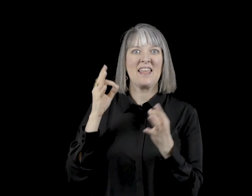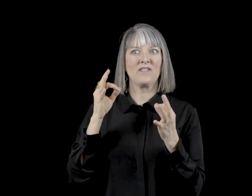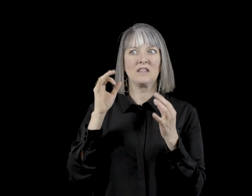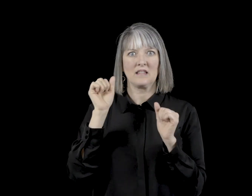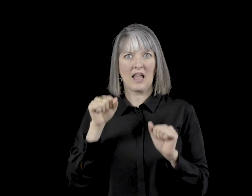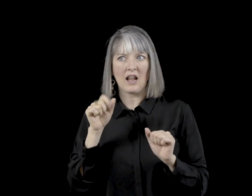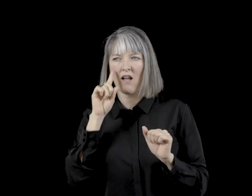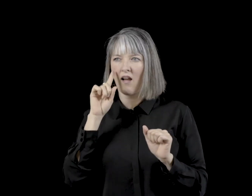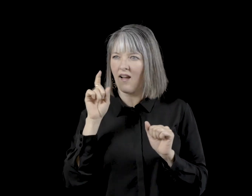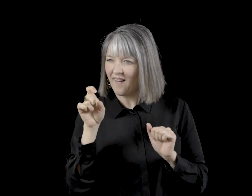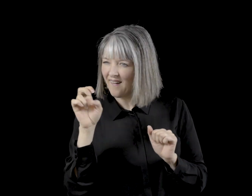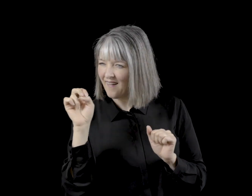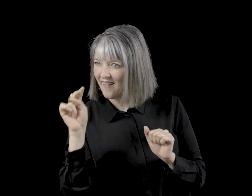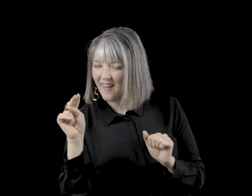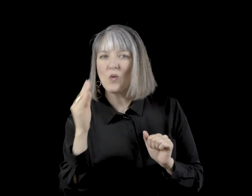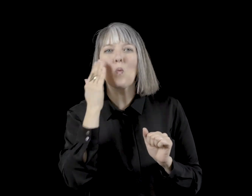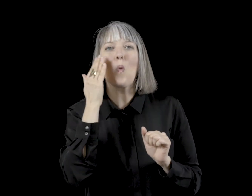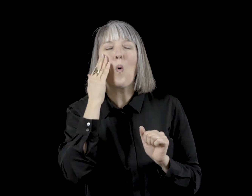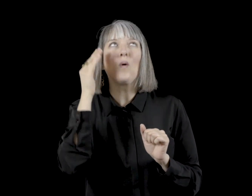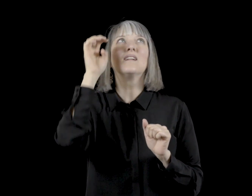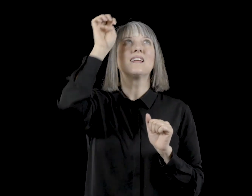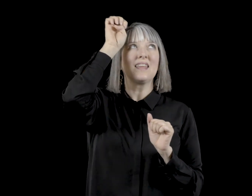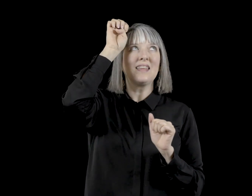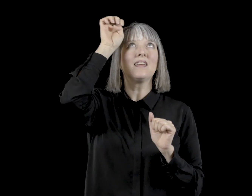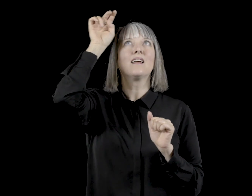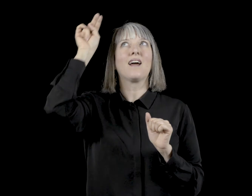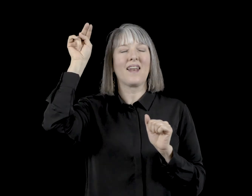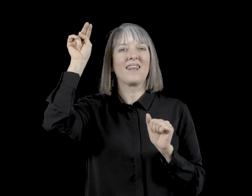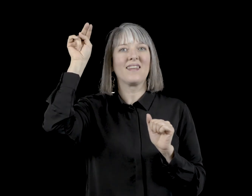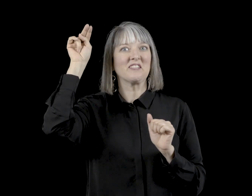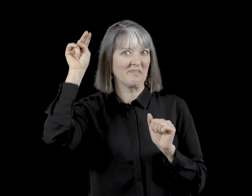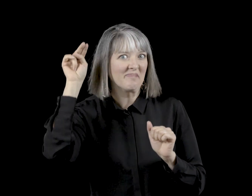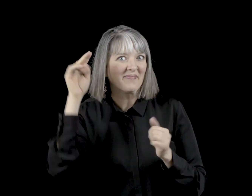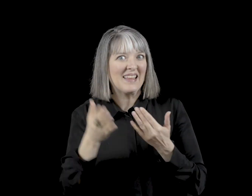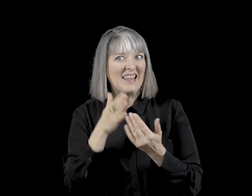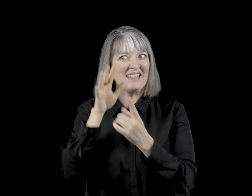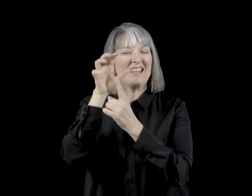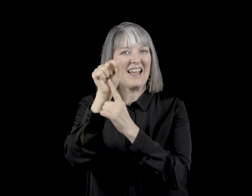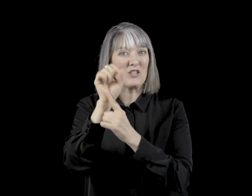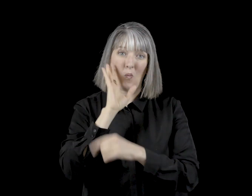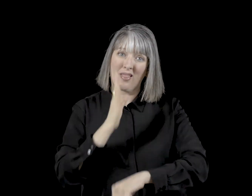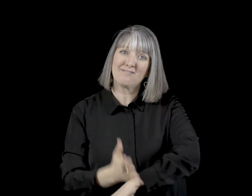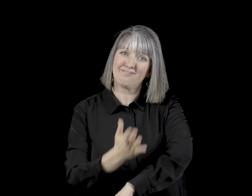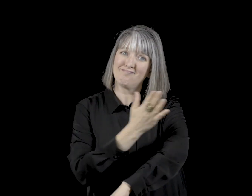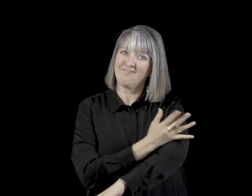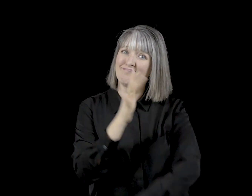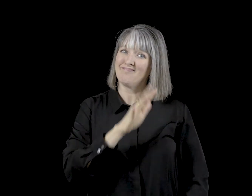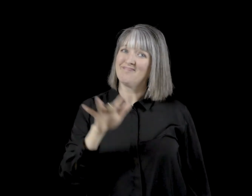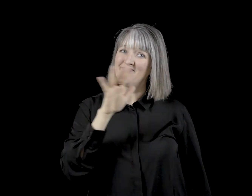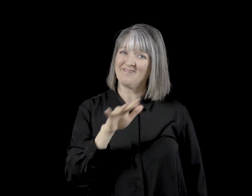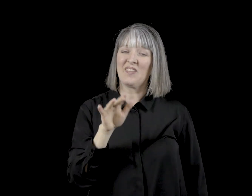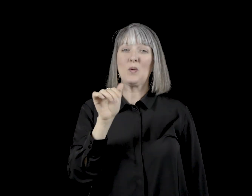If you can spot this type of E to an N the brain will interpreter it correctly making it easier to receive and improve upon reading fingerspelling.